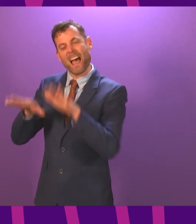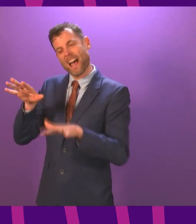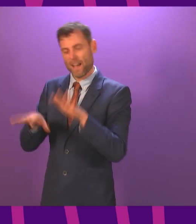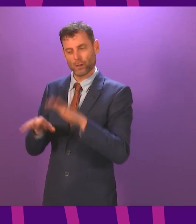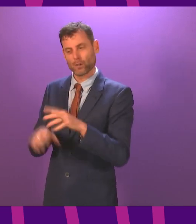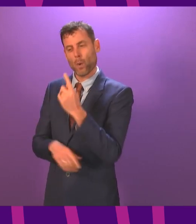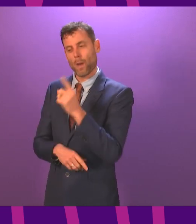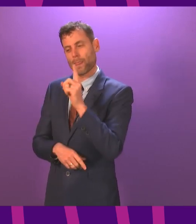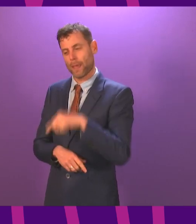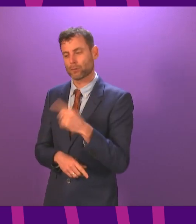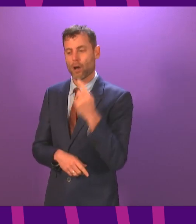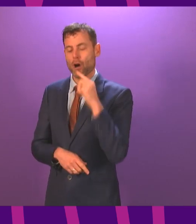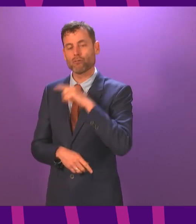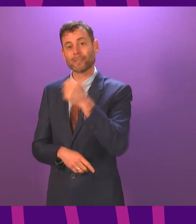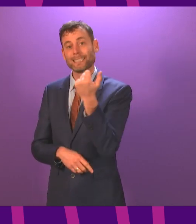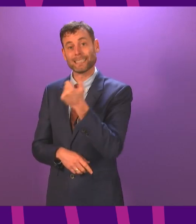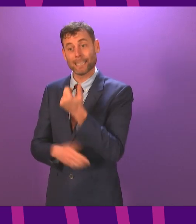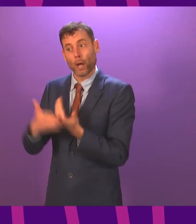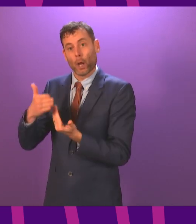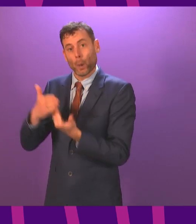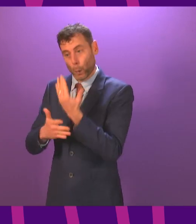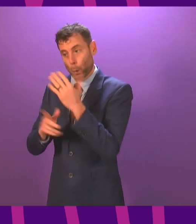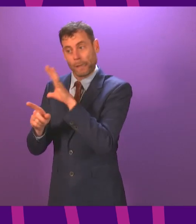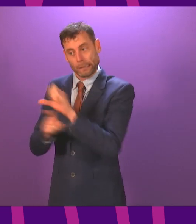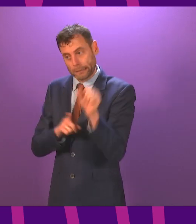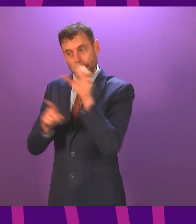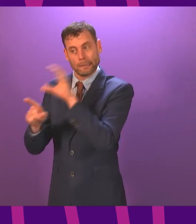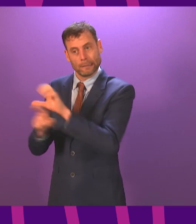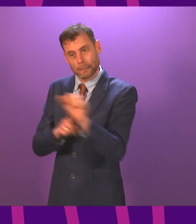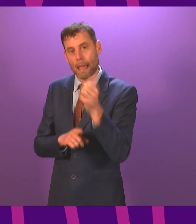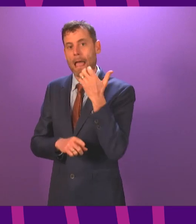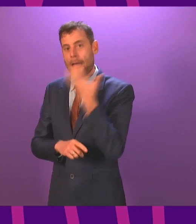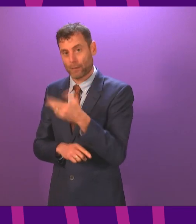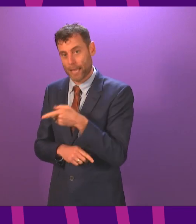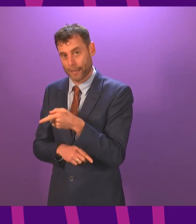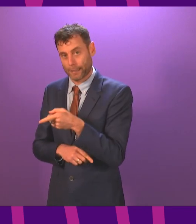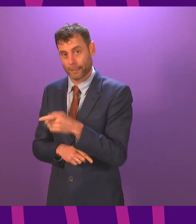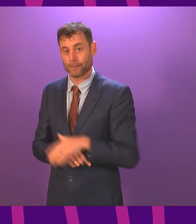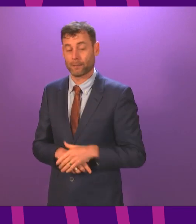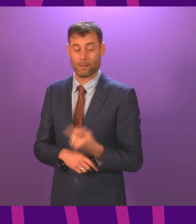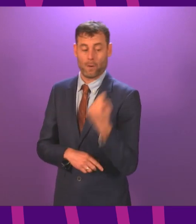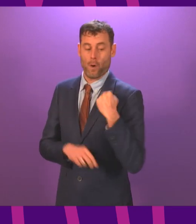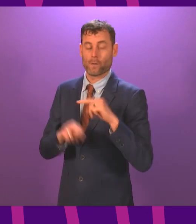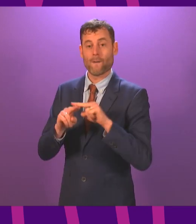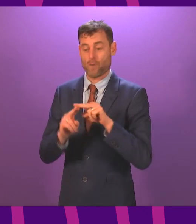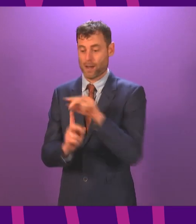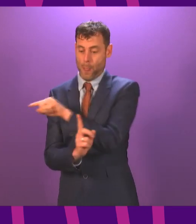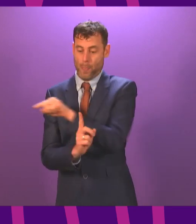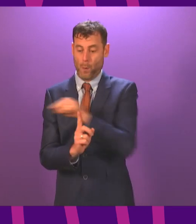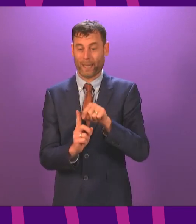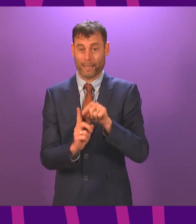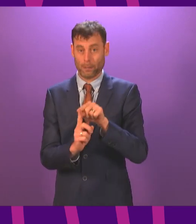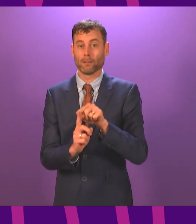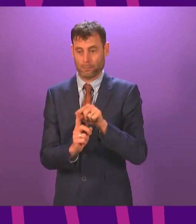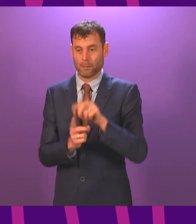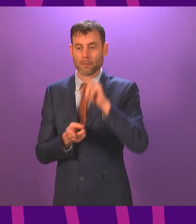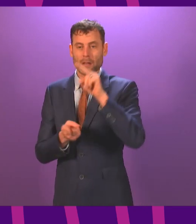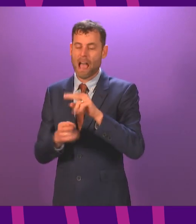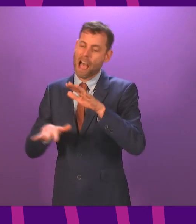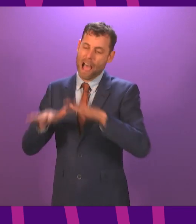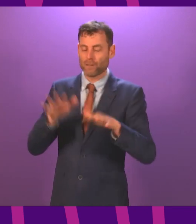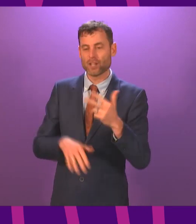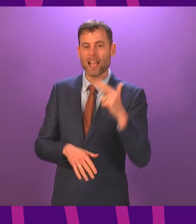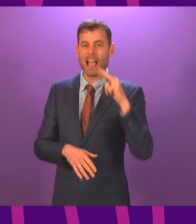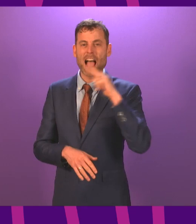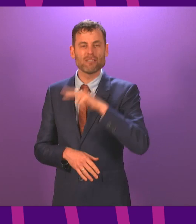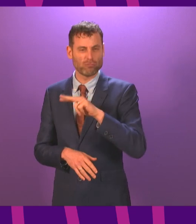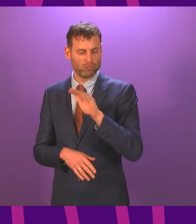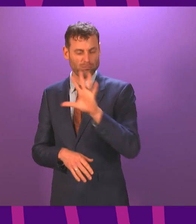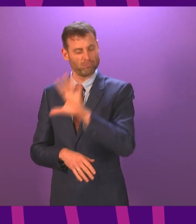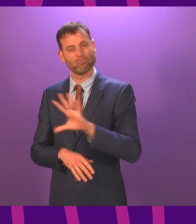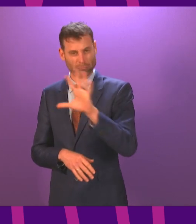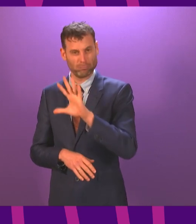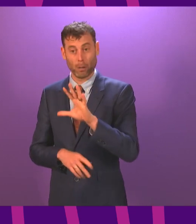a day was being recorded. By last Friday, that had fallen to 863 new cases a day, which